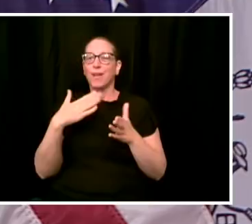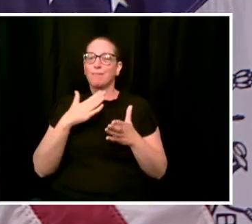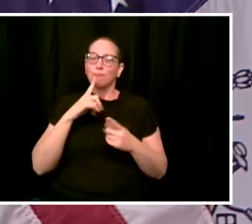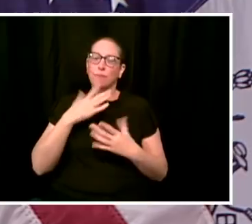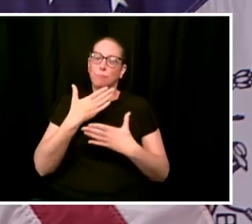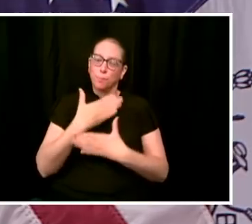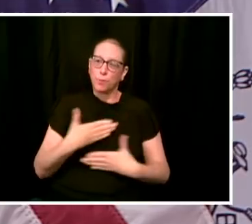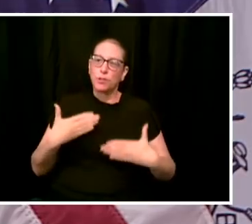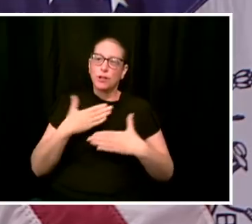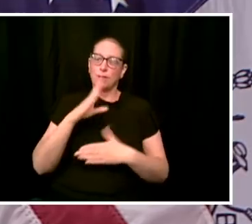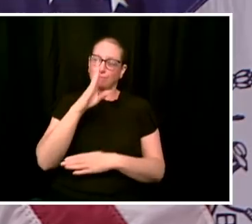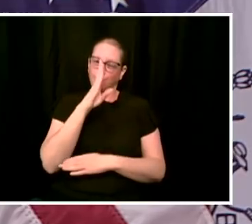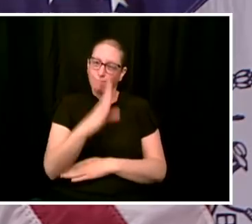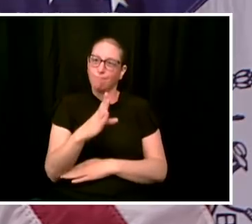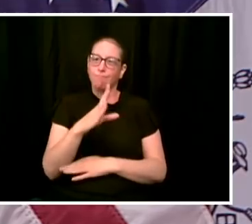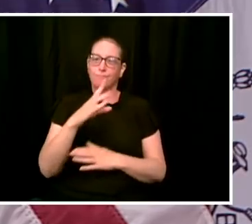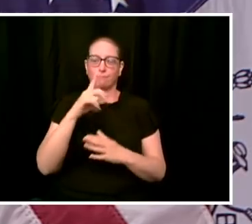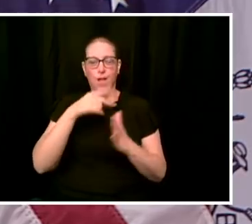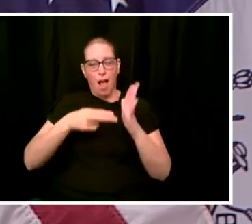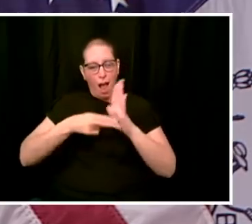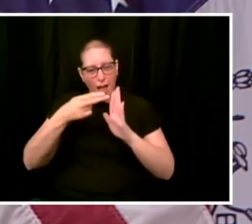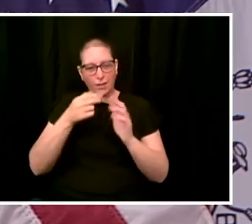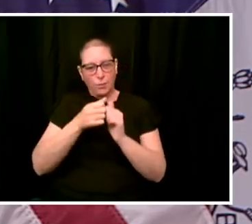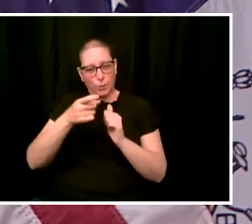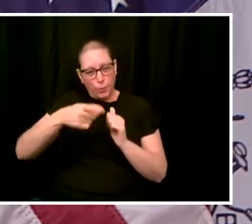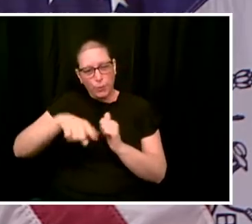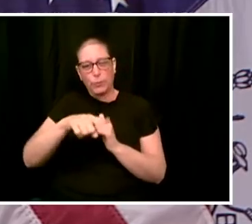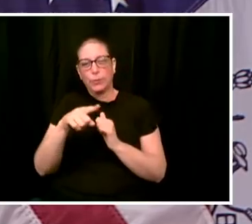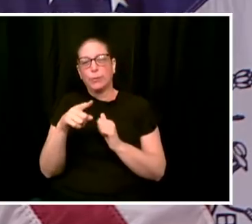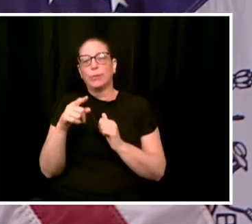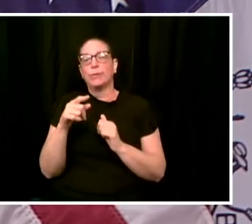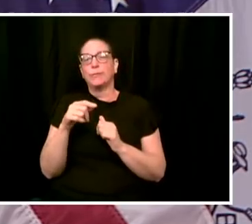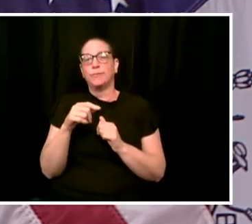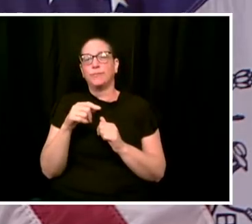TOWN.